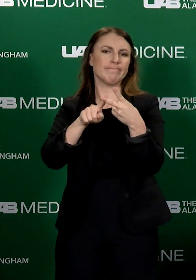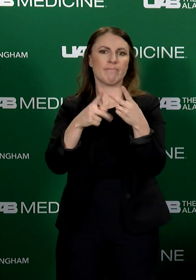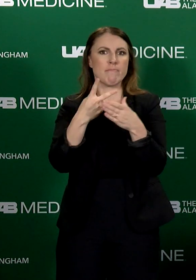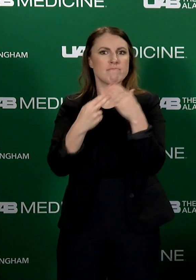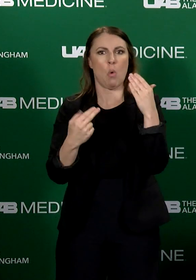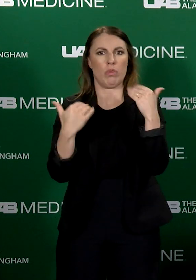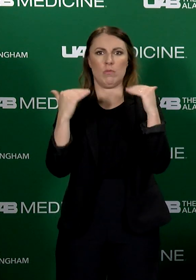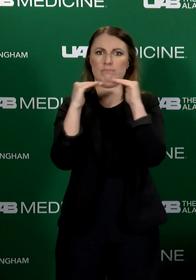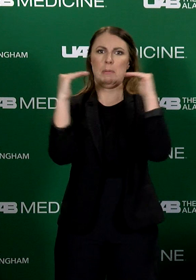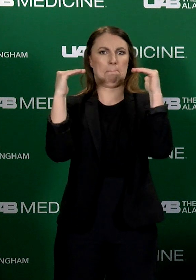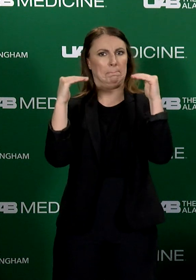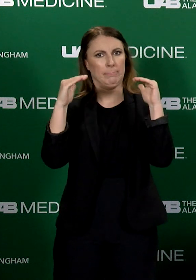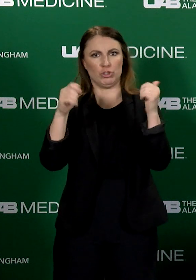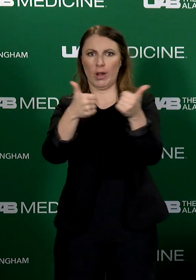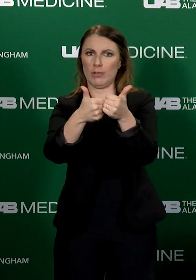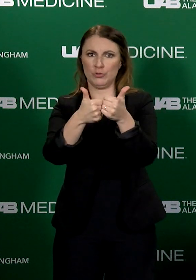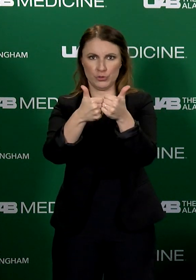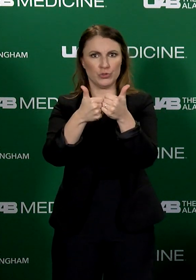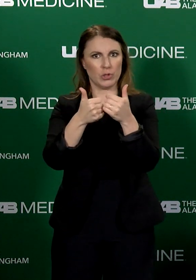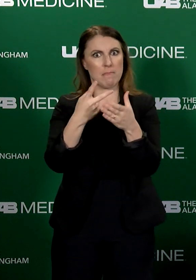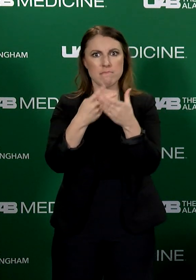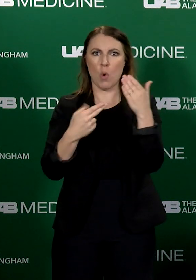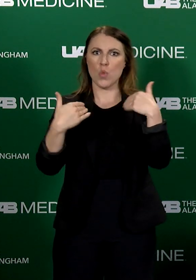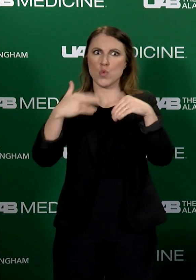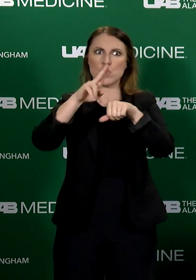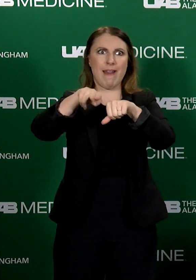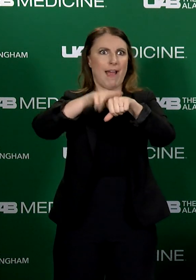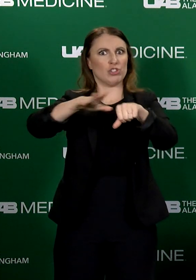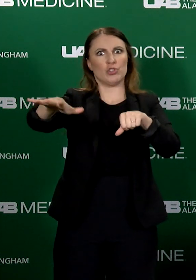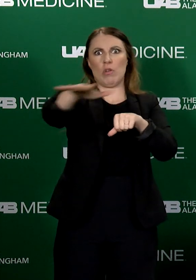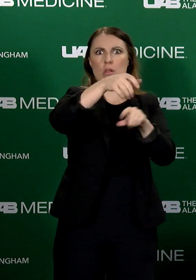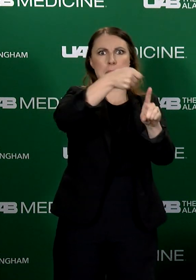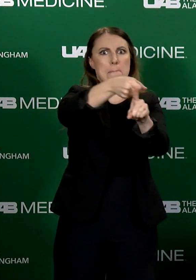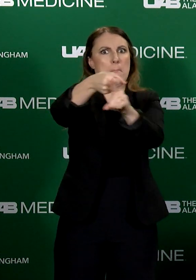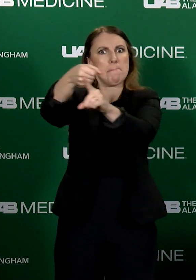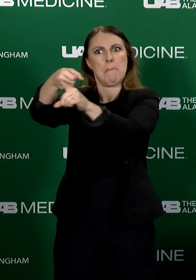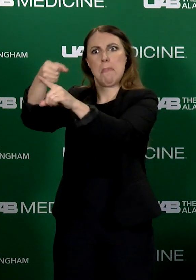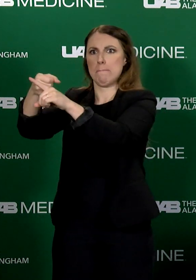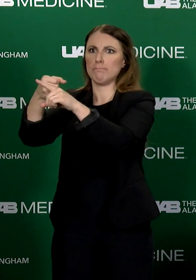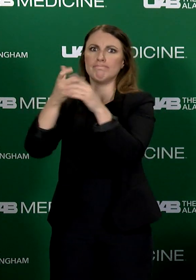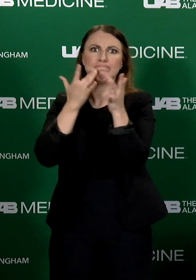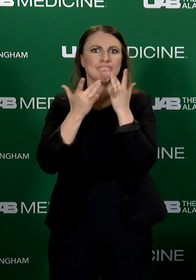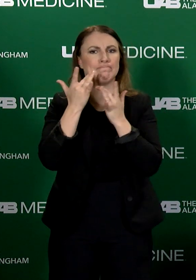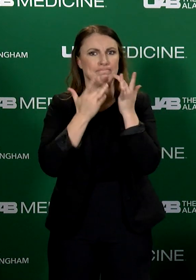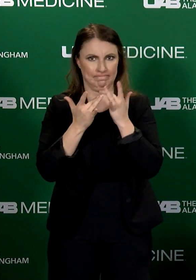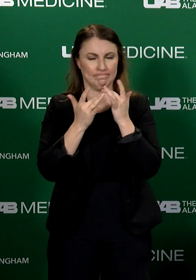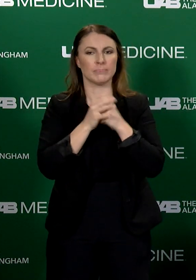challenge and they are both nationally a challenge so I'll go back to what I was